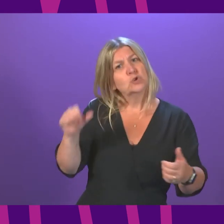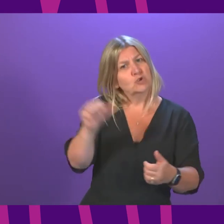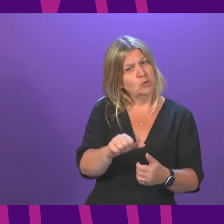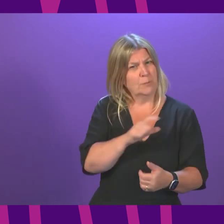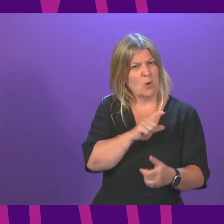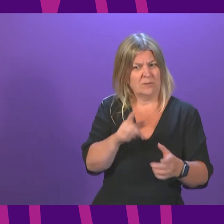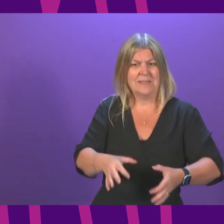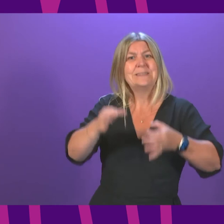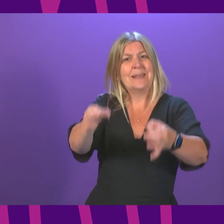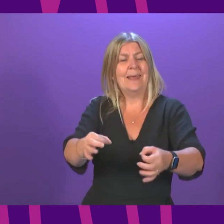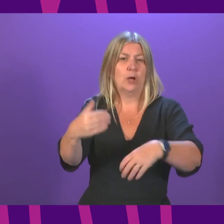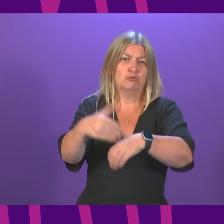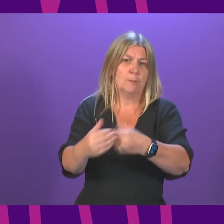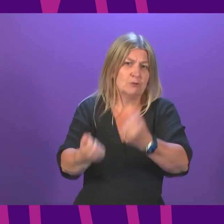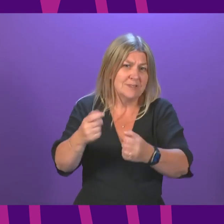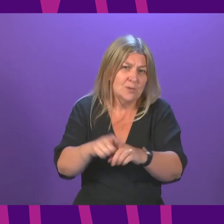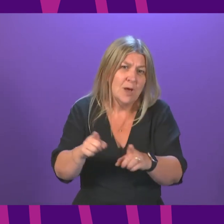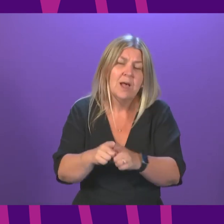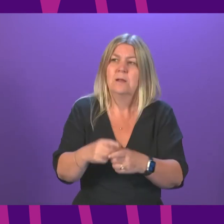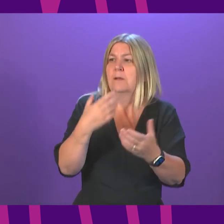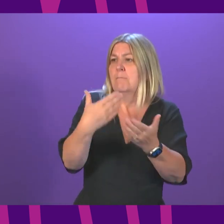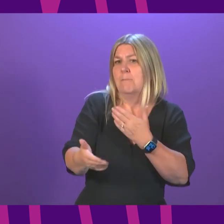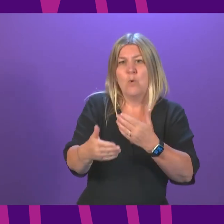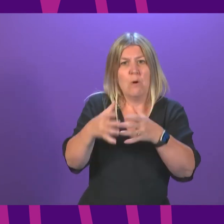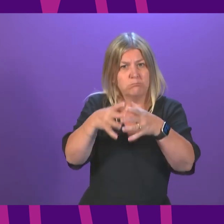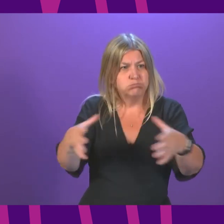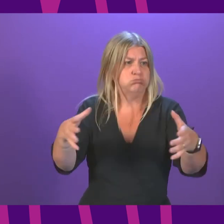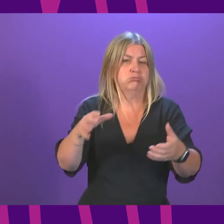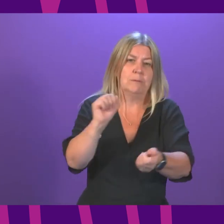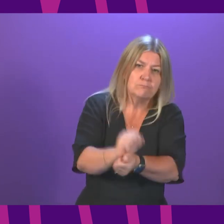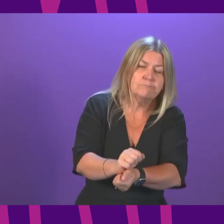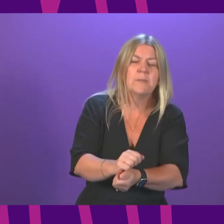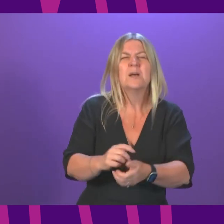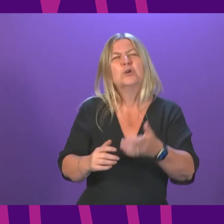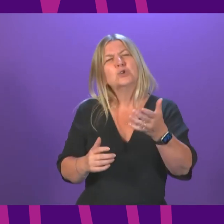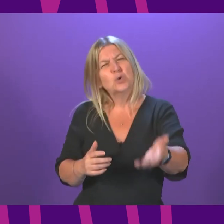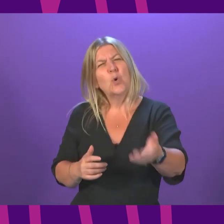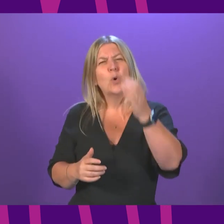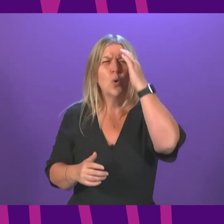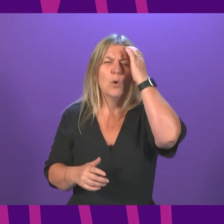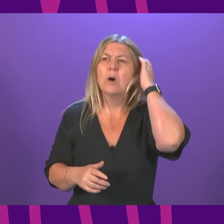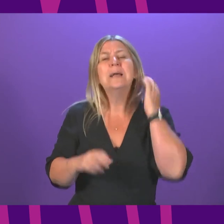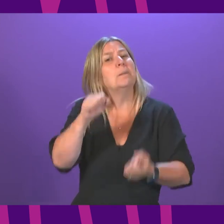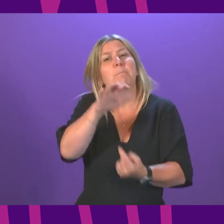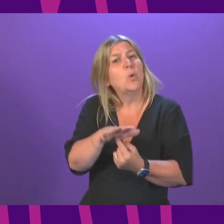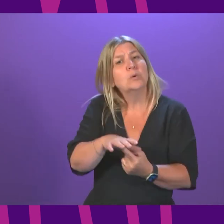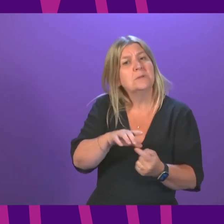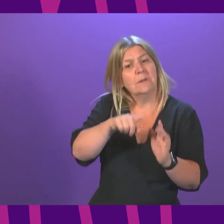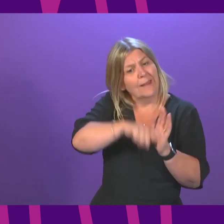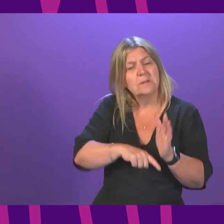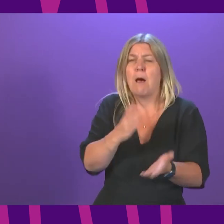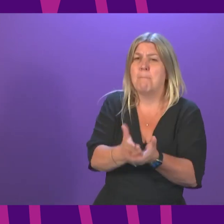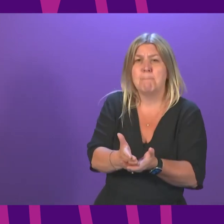it is always good to see Mr Swinney seeing sense. I know that he always does in the end